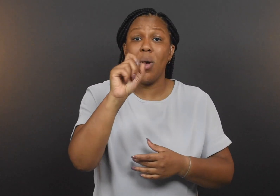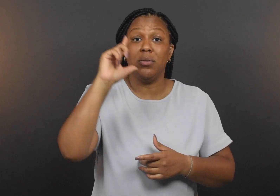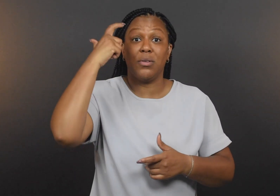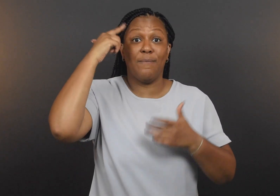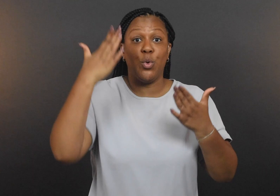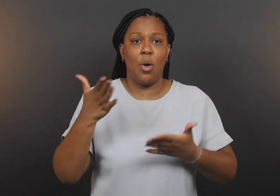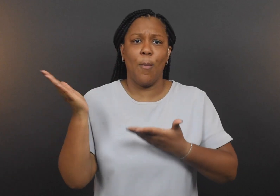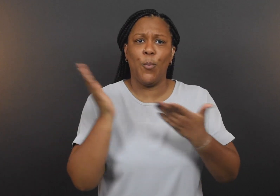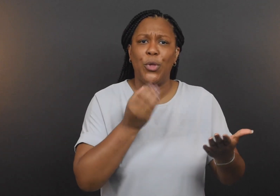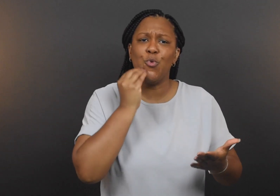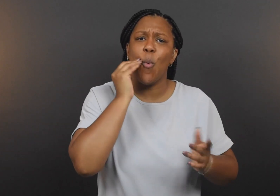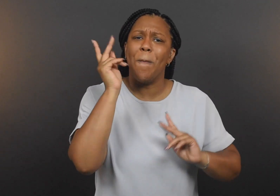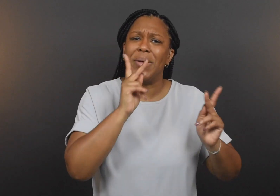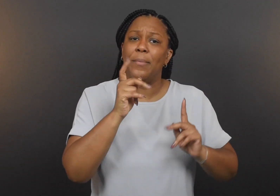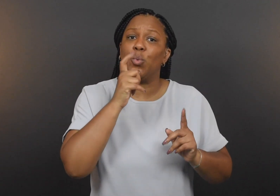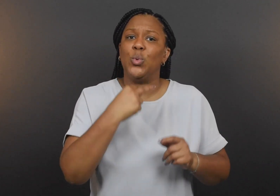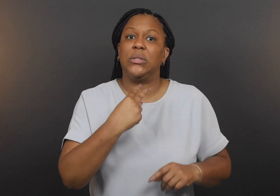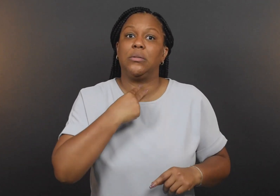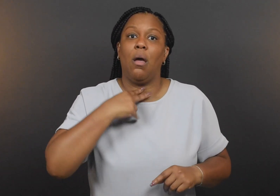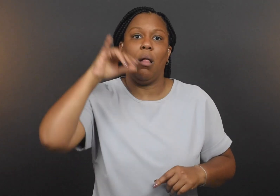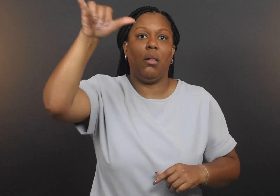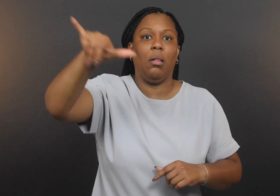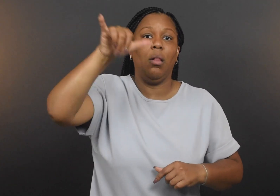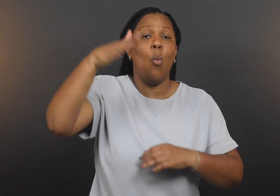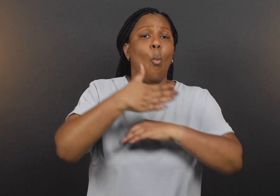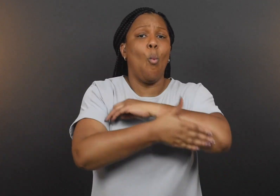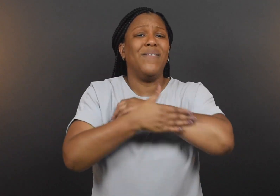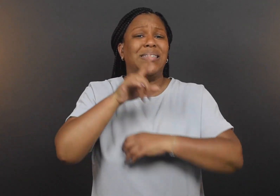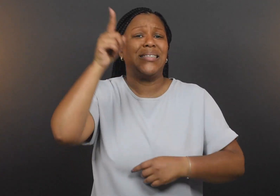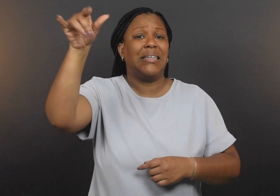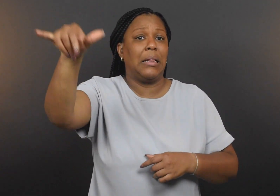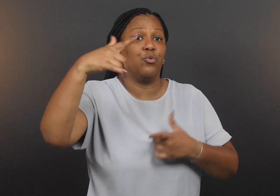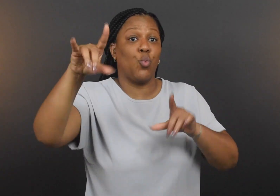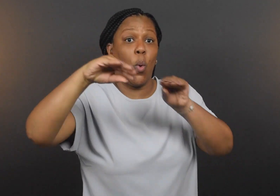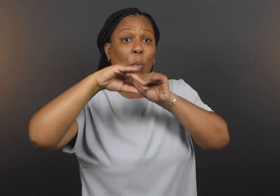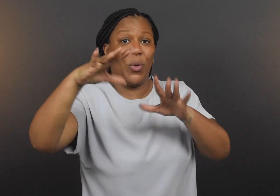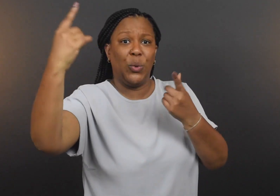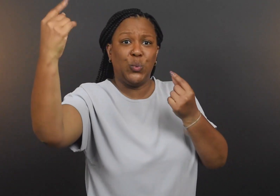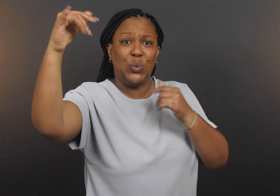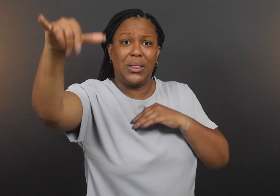the US government bring home people stuck overseas in outbreak regions.